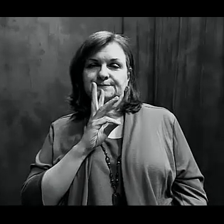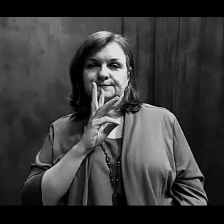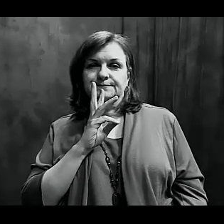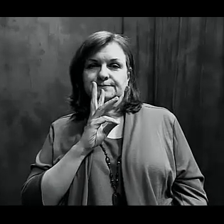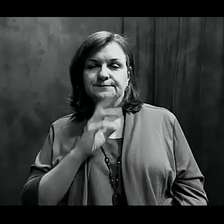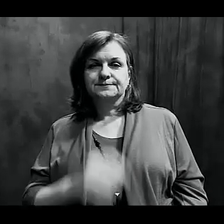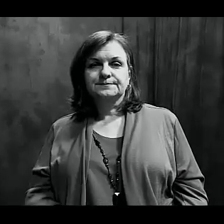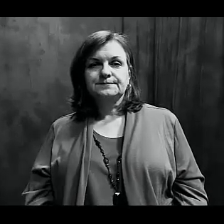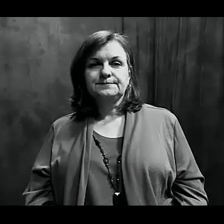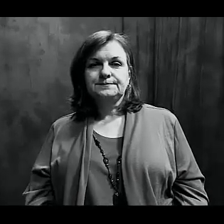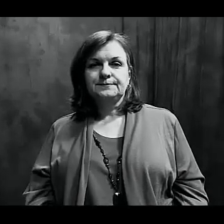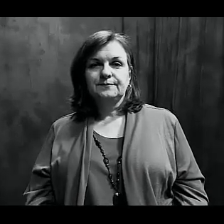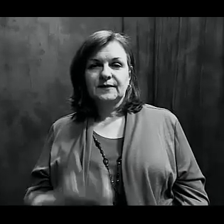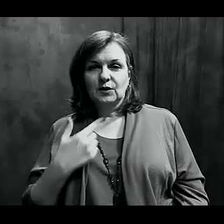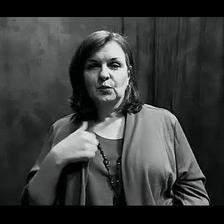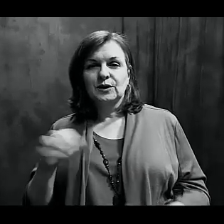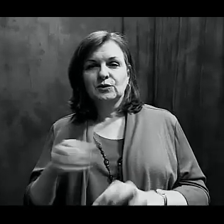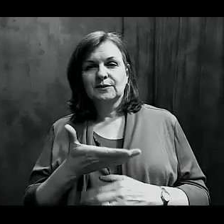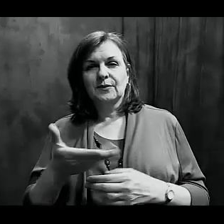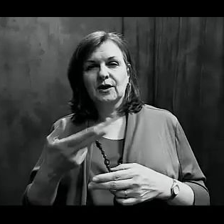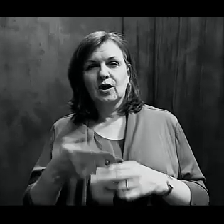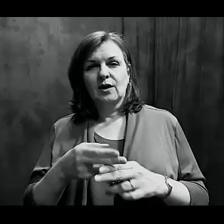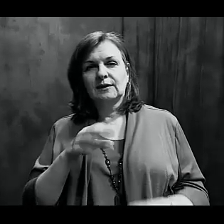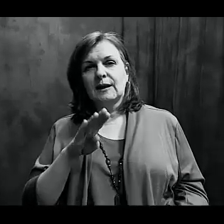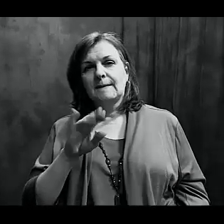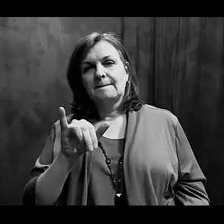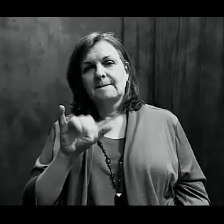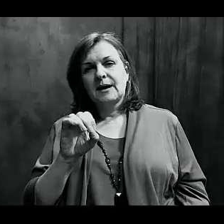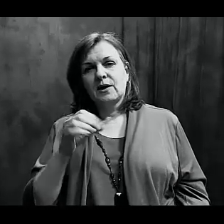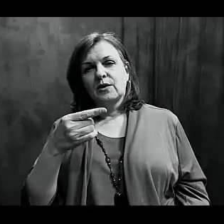in these systems we do something we call Biogeochemical Cycling